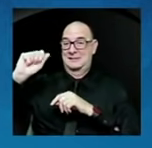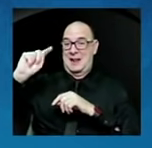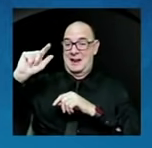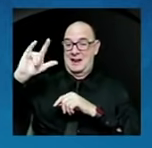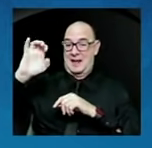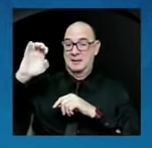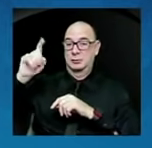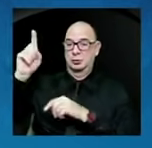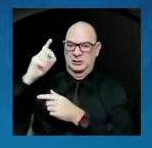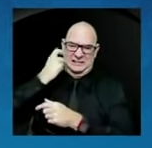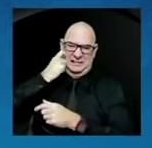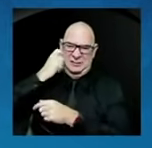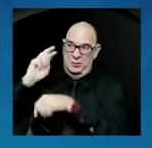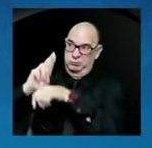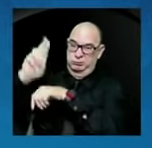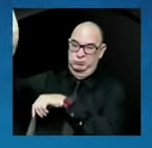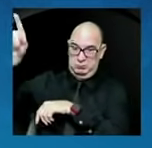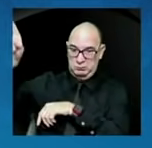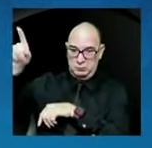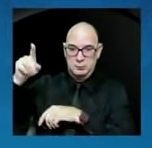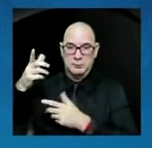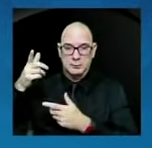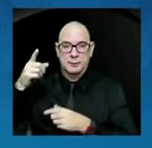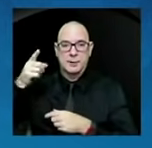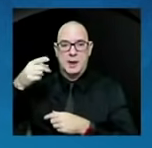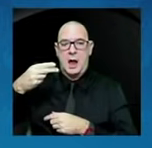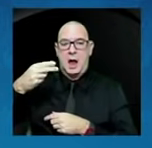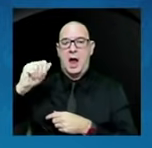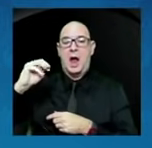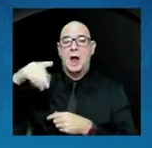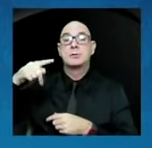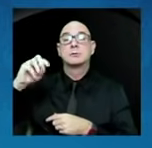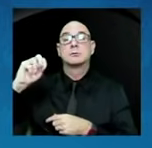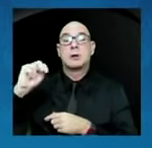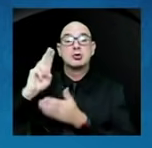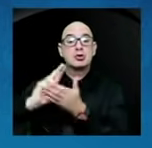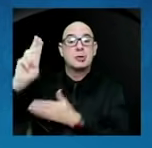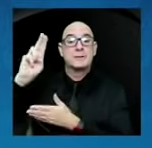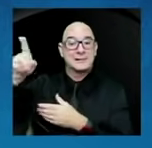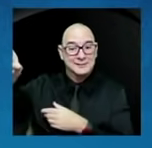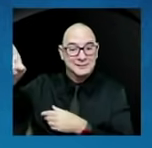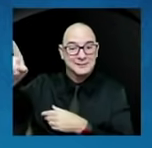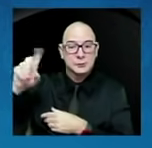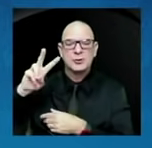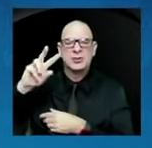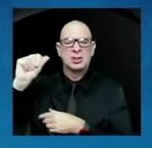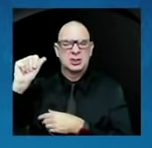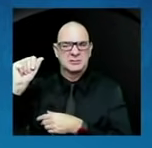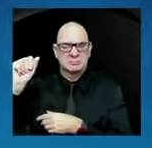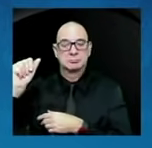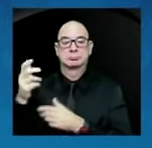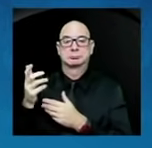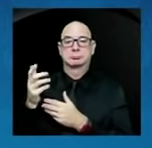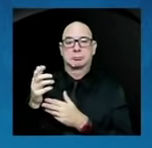IS AT THE UNIVERSITY, A UNIVERSITY THAT RECENTLY VISITED